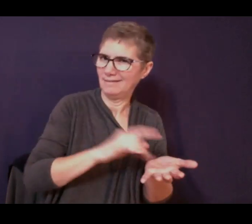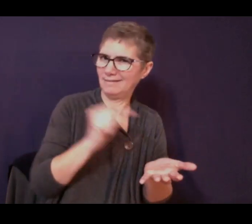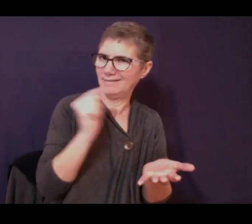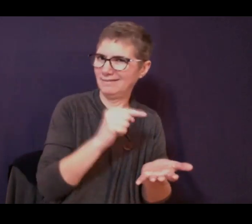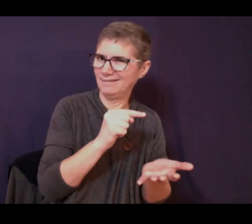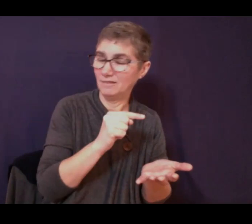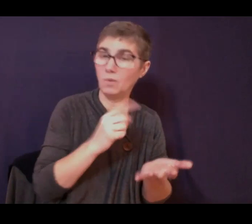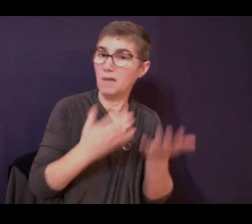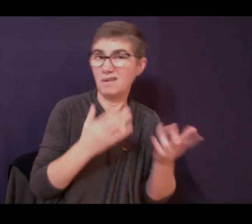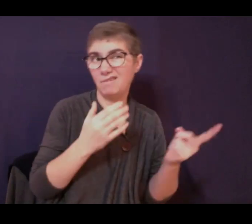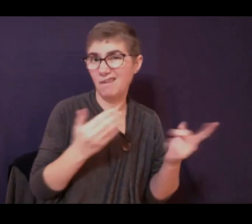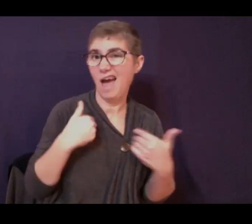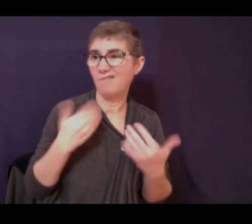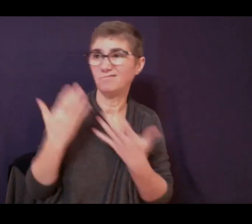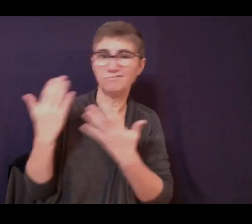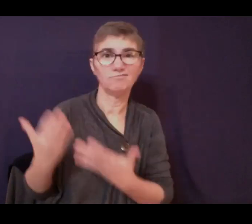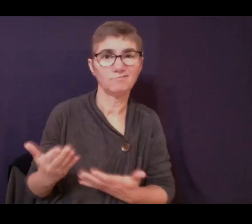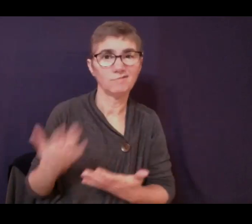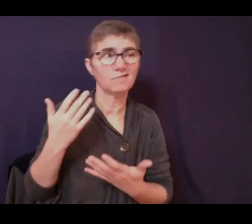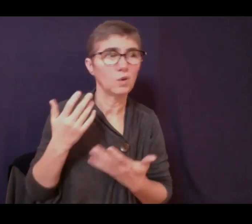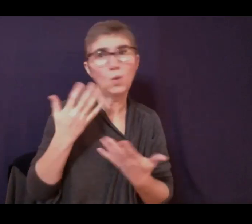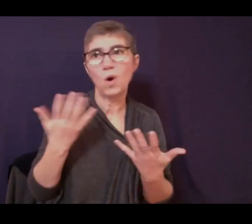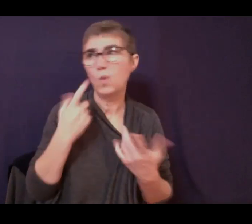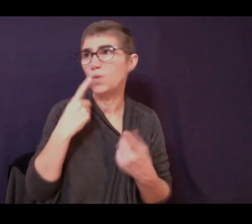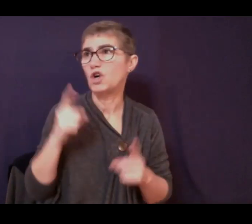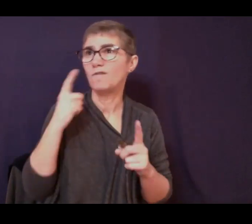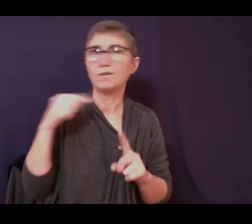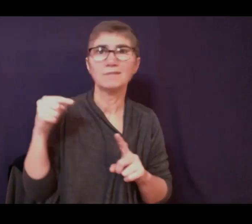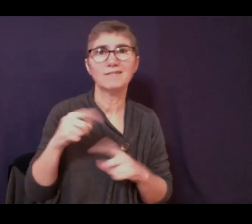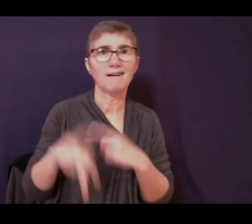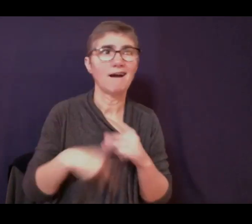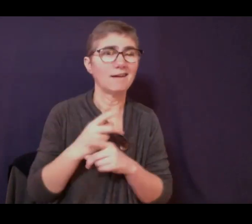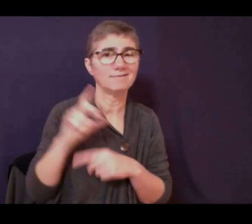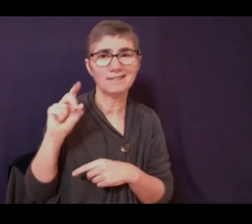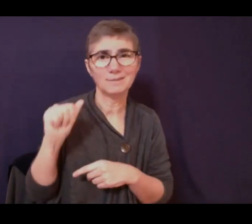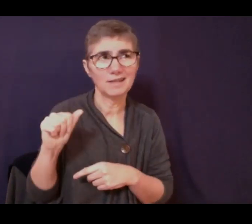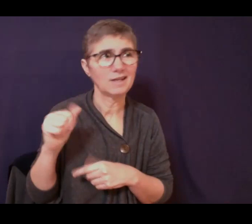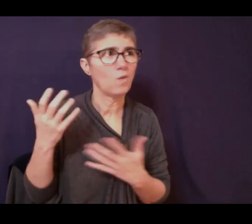things that work for certain types of conditions and it may be that they know that that patient